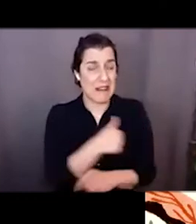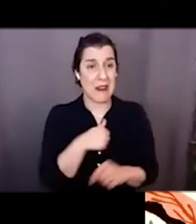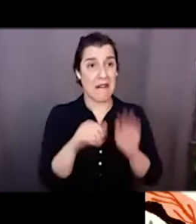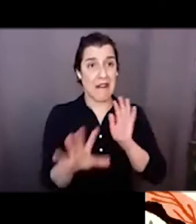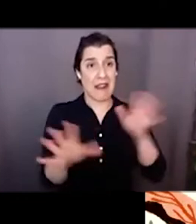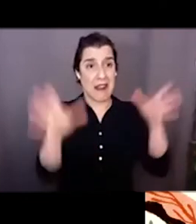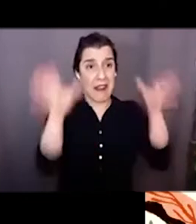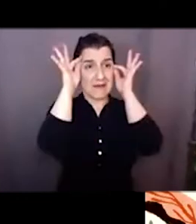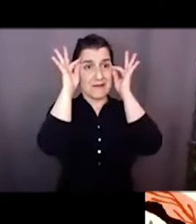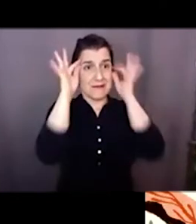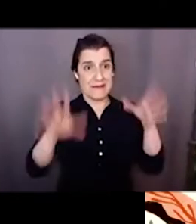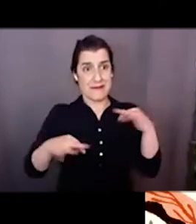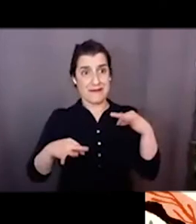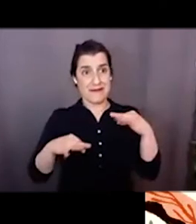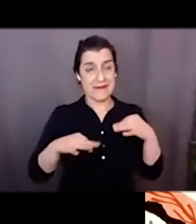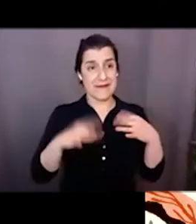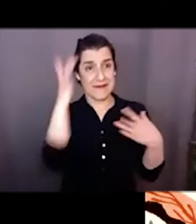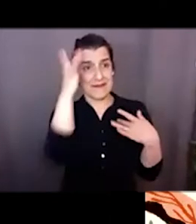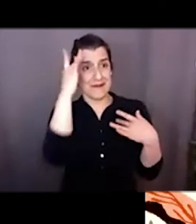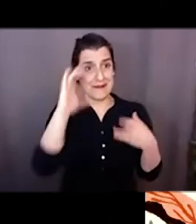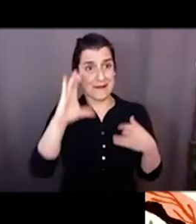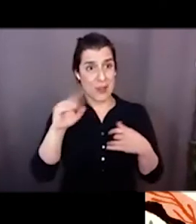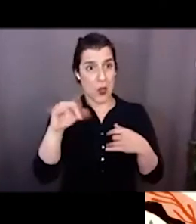covert 19 because we're not sure that our quality of life,